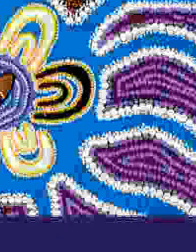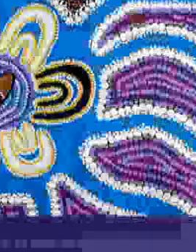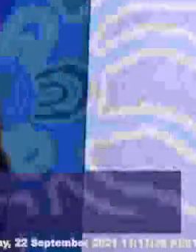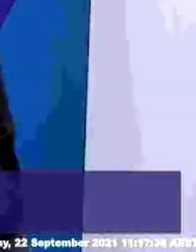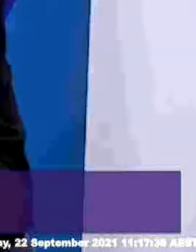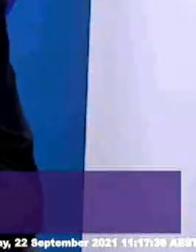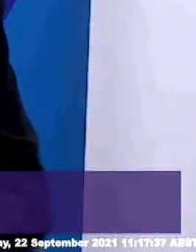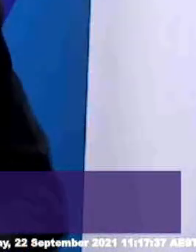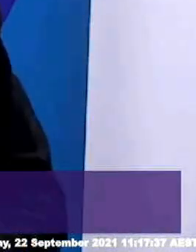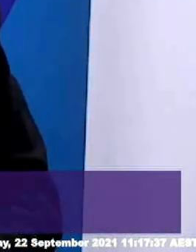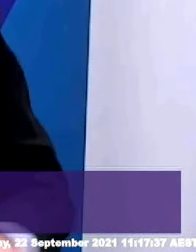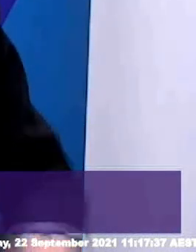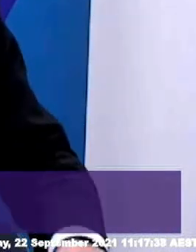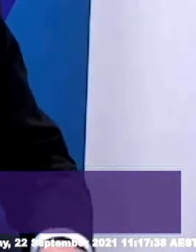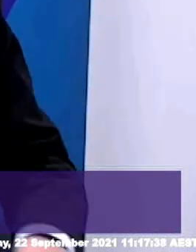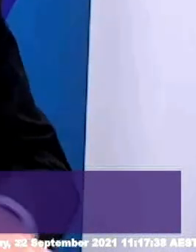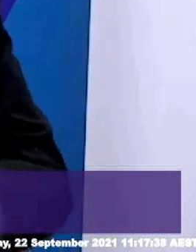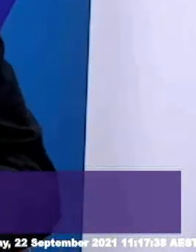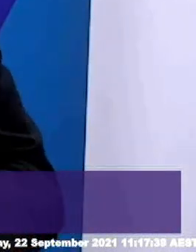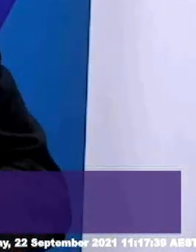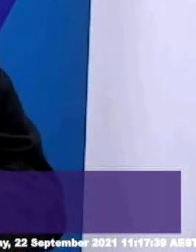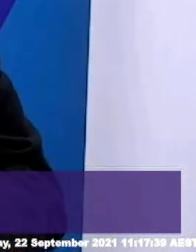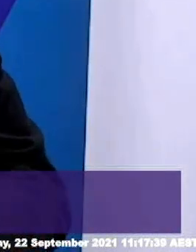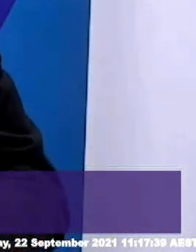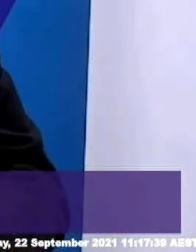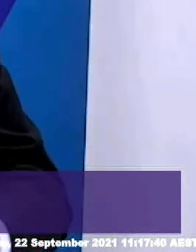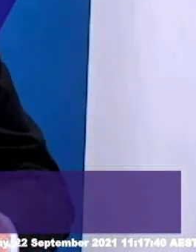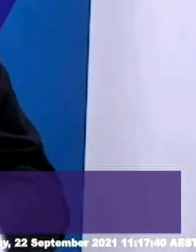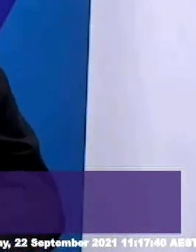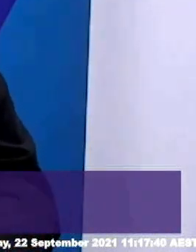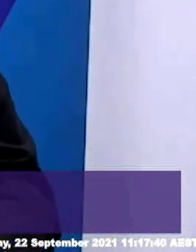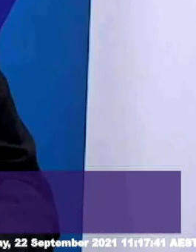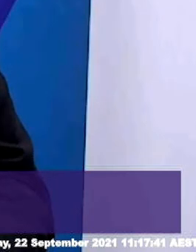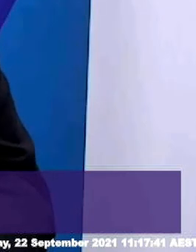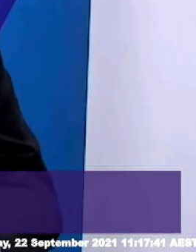The Royal Commission is now in session. Yes, thank you, Mr Crowley.